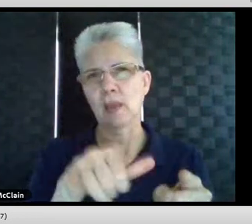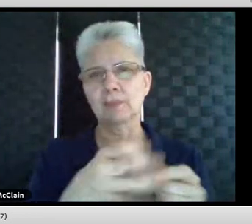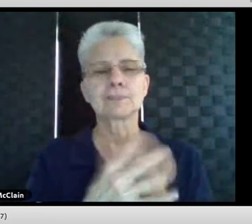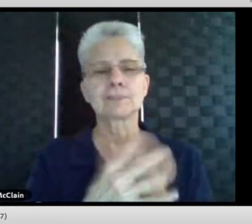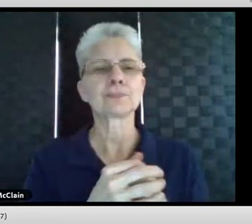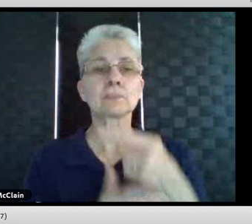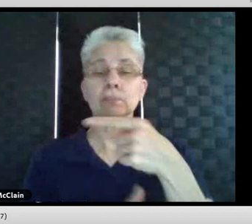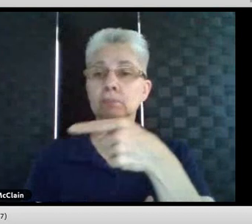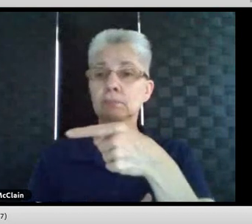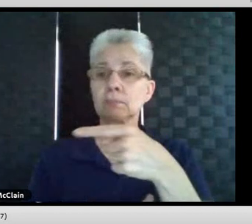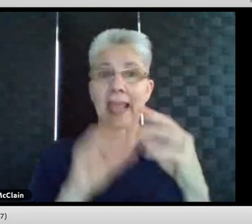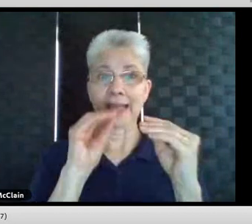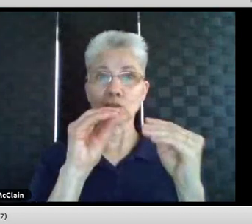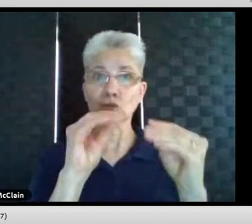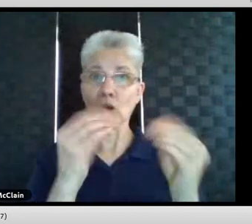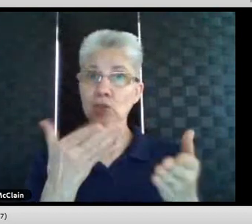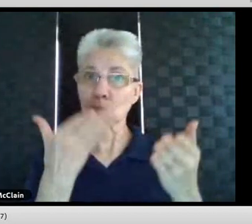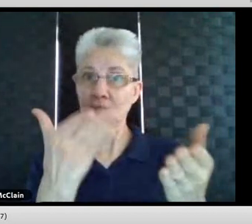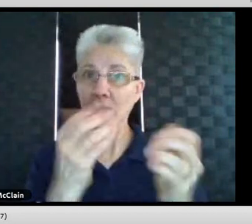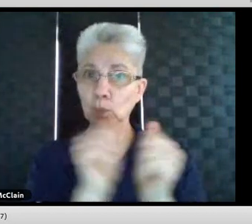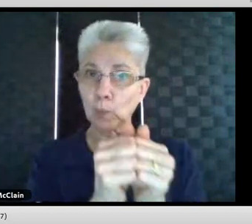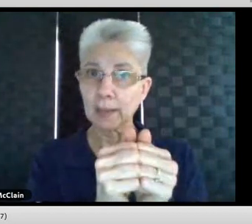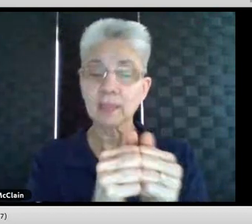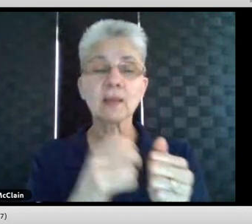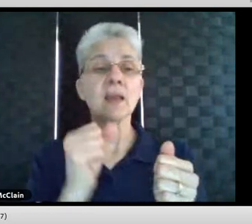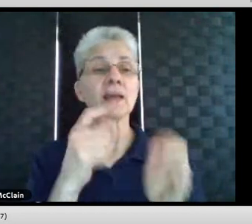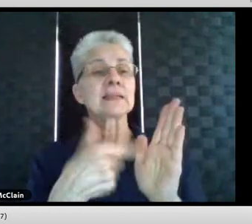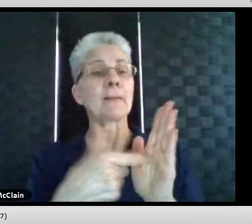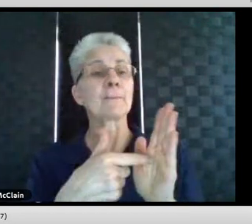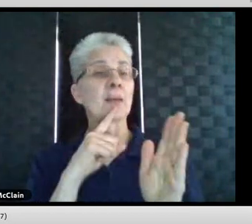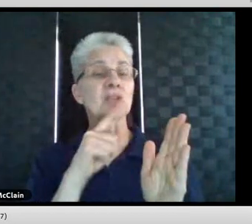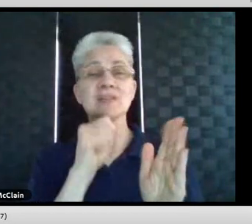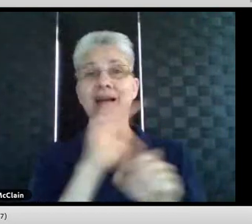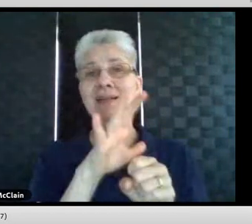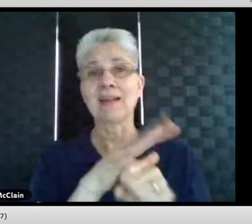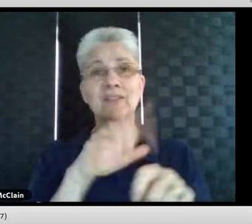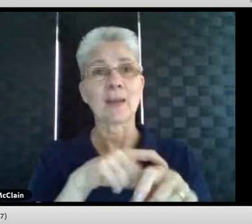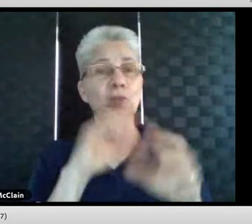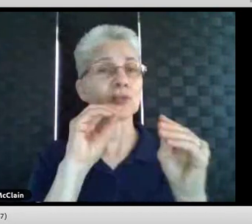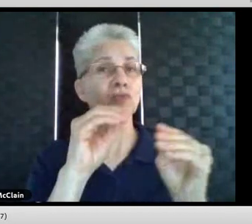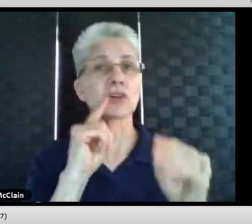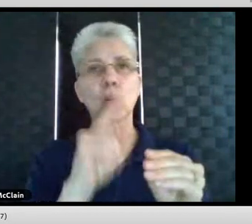"Was there any instruction provided?" And then sometimes, you know, there's not time for instruction or it's not applicable,